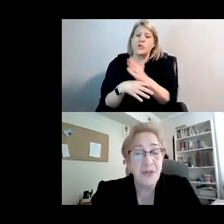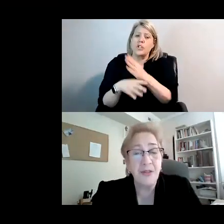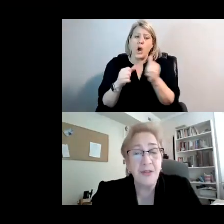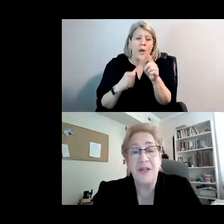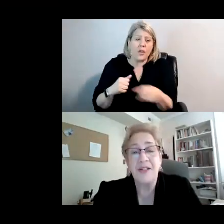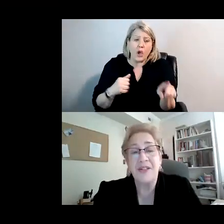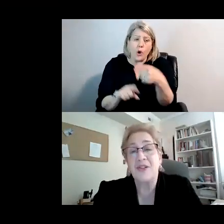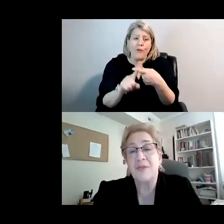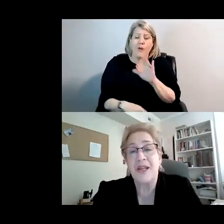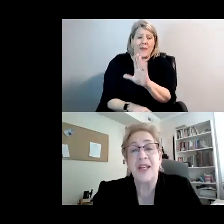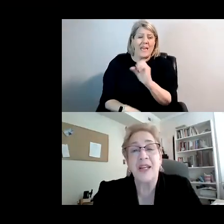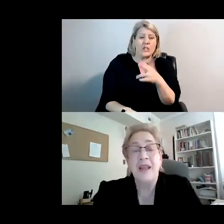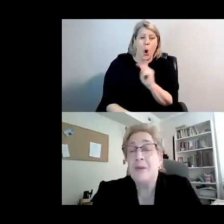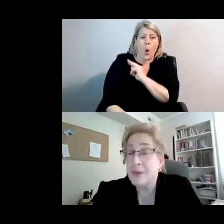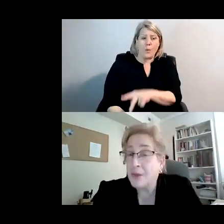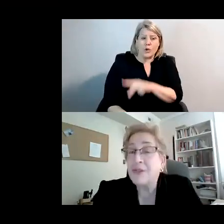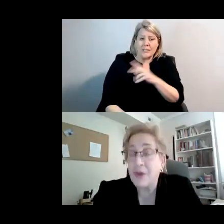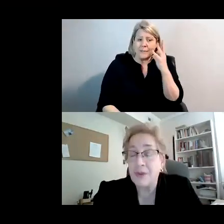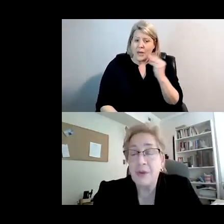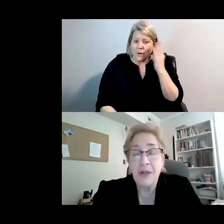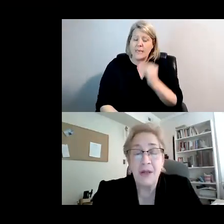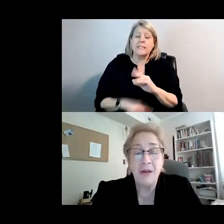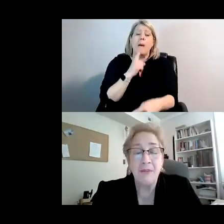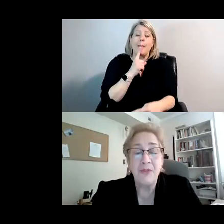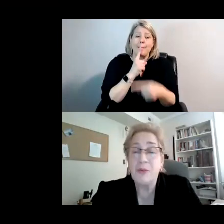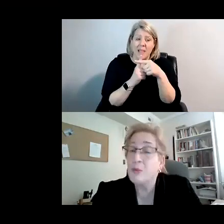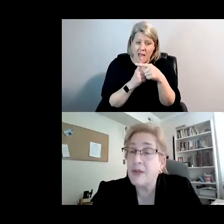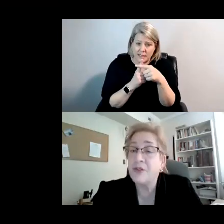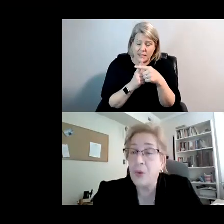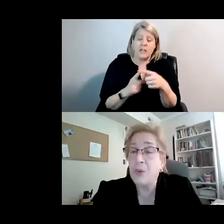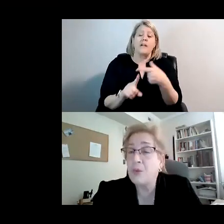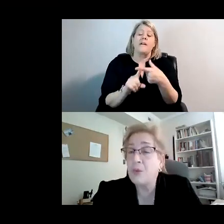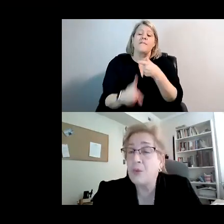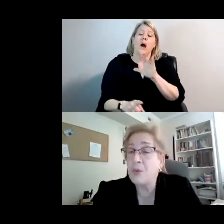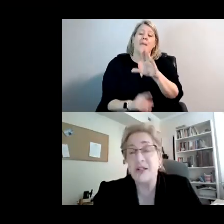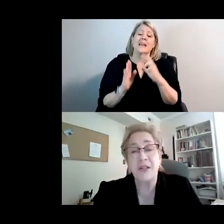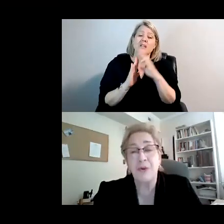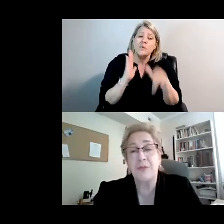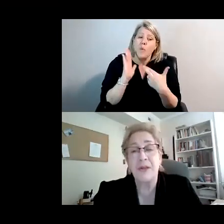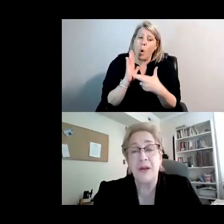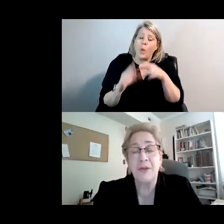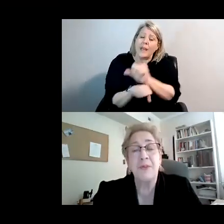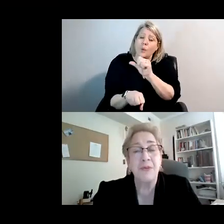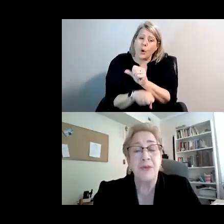with supported decision-making, but also from his role in working to support other people